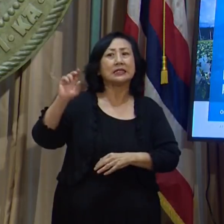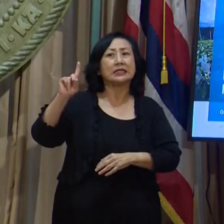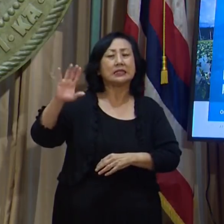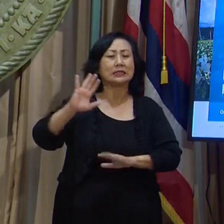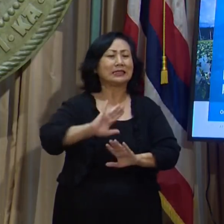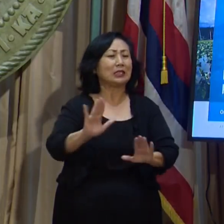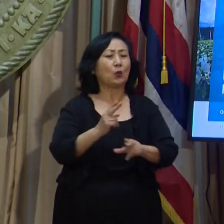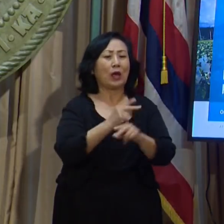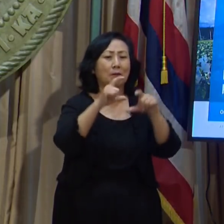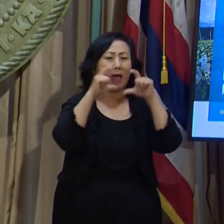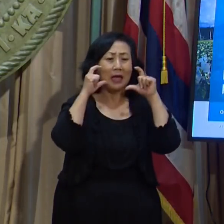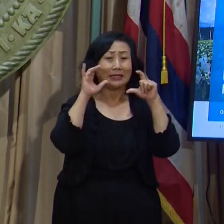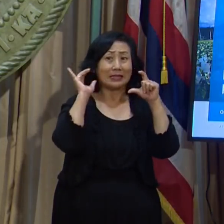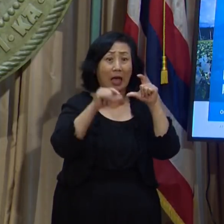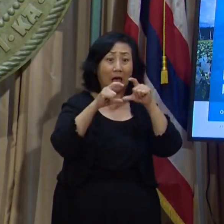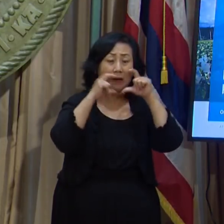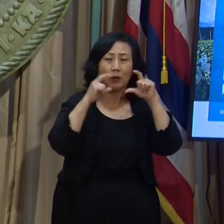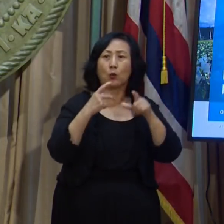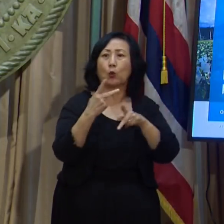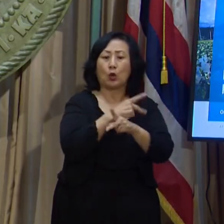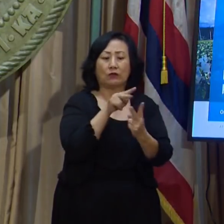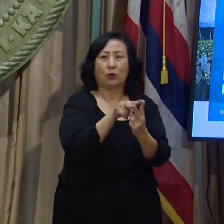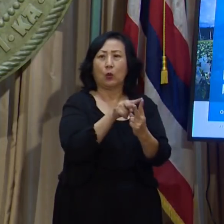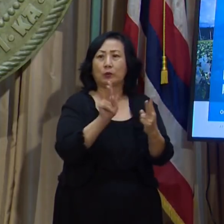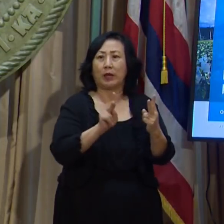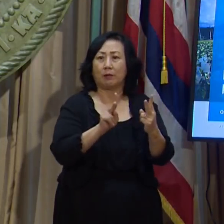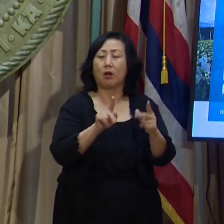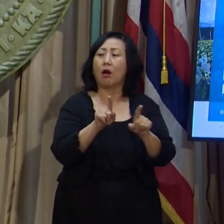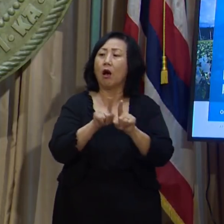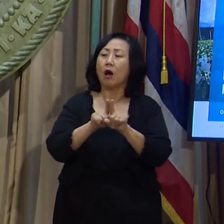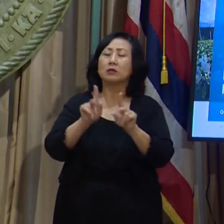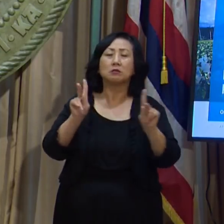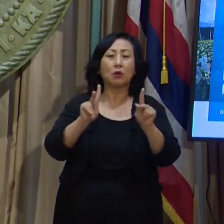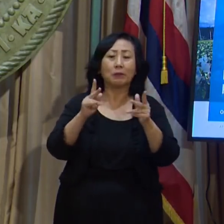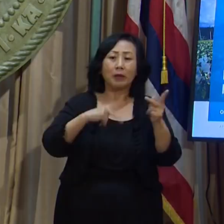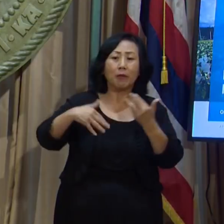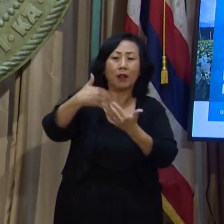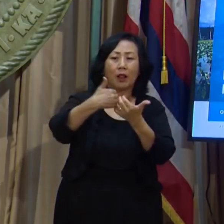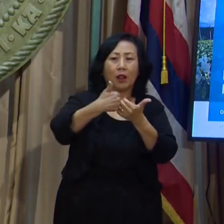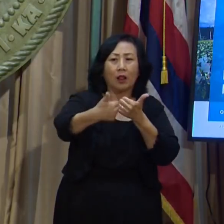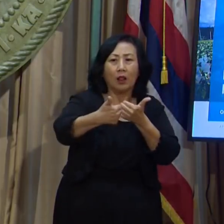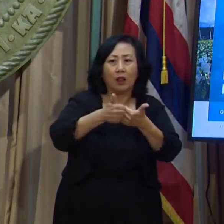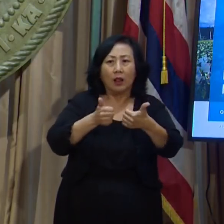DISEASE, COPD, OR SEVERE ASTHMA, IN SOME CASES, THE CDC HAS NOT RECOMMENDED PEOPLE WEAR MASKS. IT COULD DO THEM MORE HARM THAN